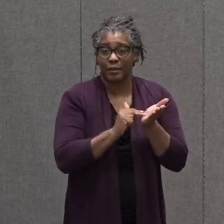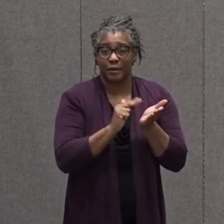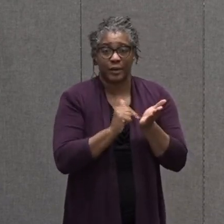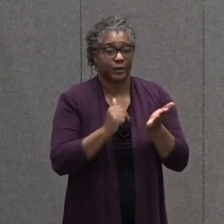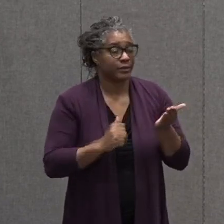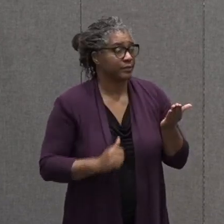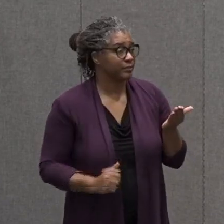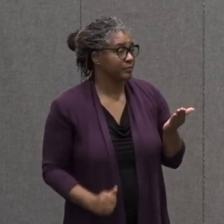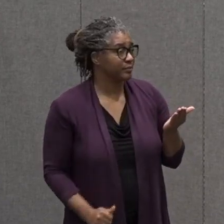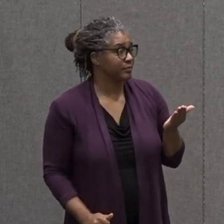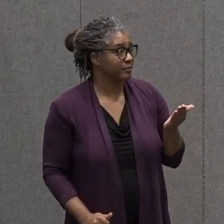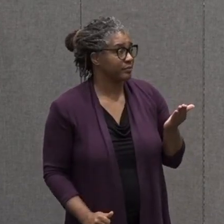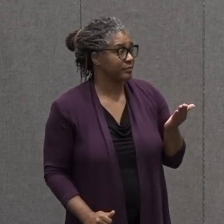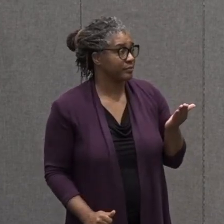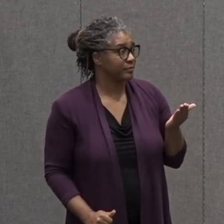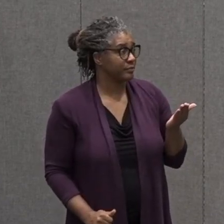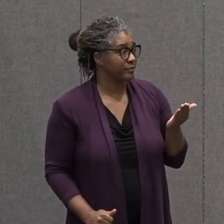I have some peanut butter right here.